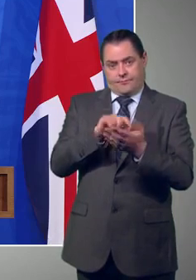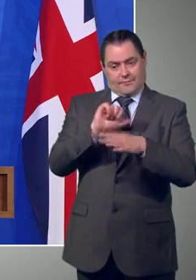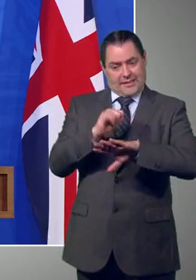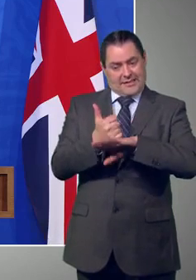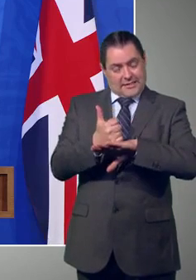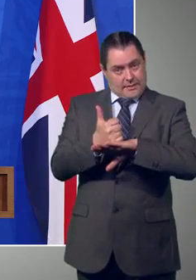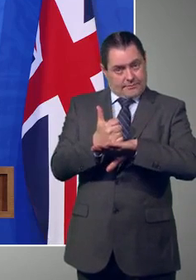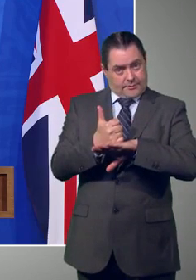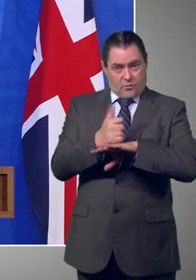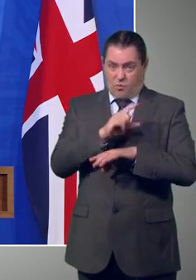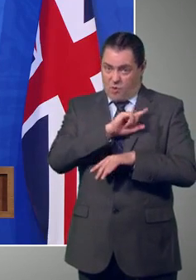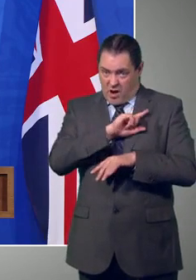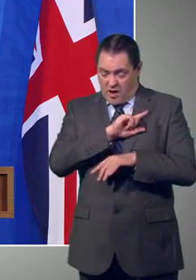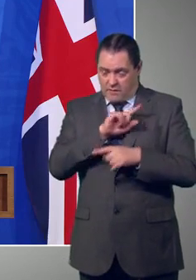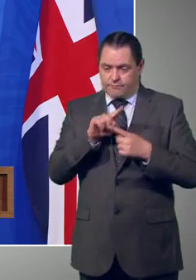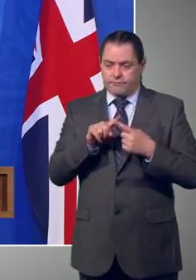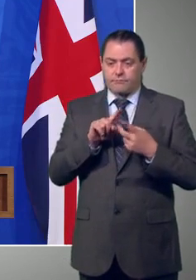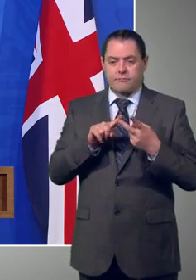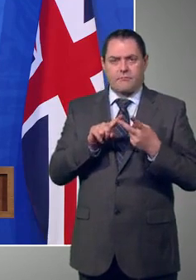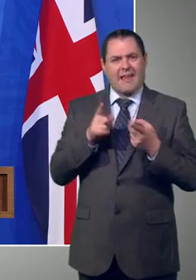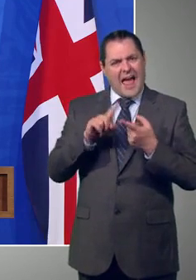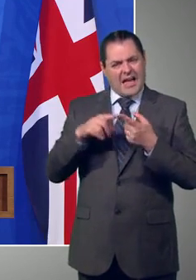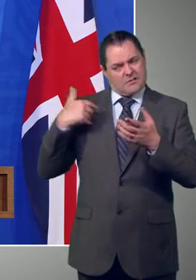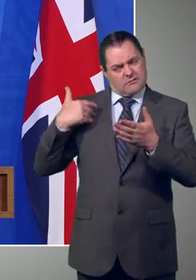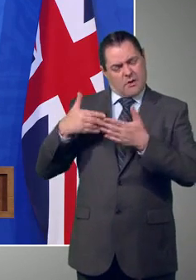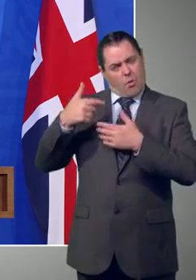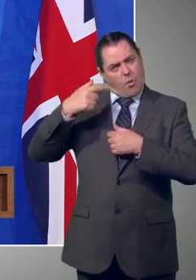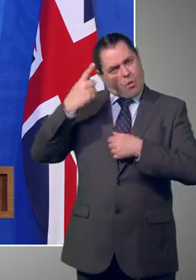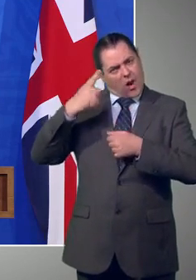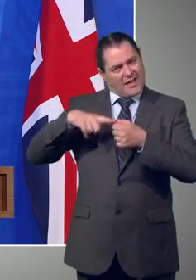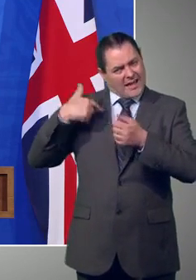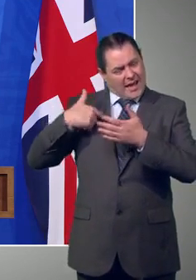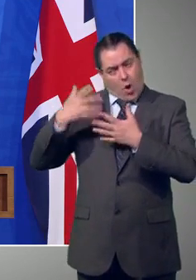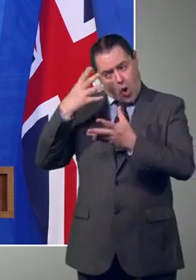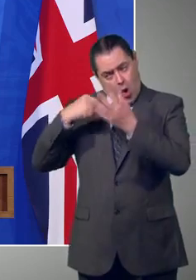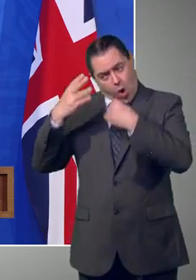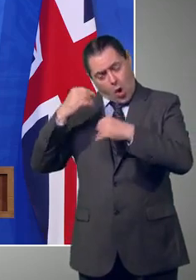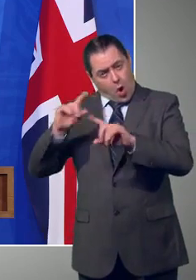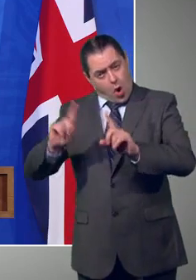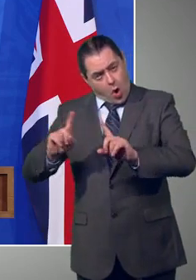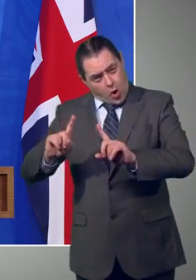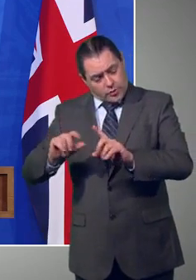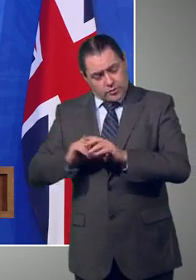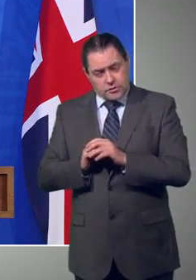crucially what we've learned is, including, for instance on